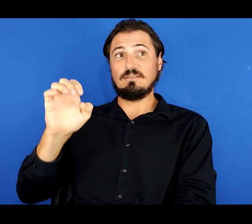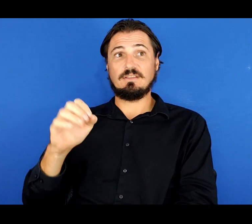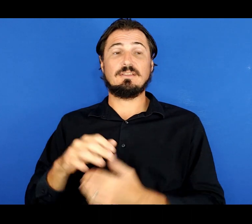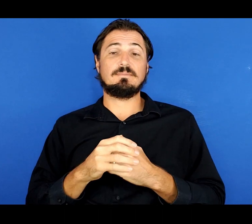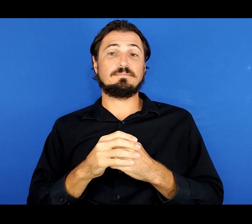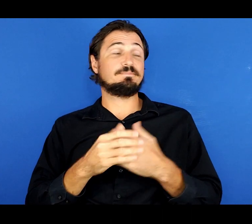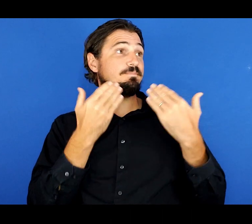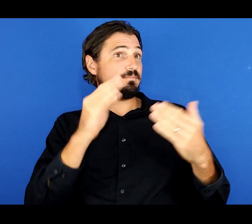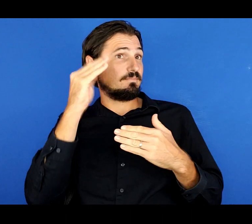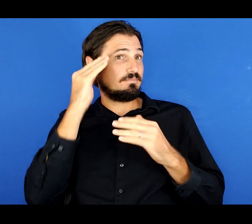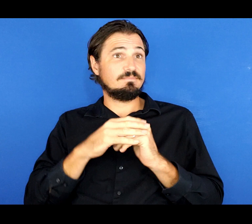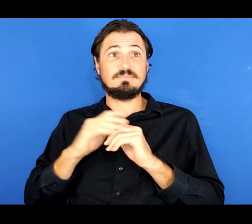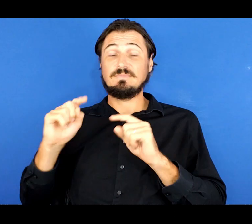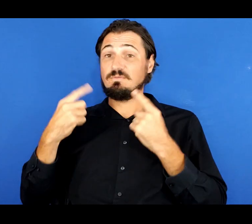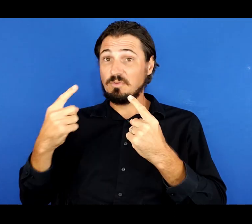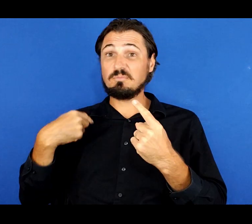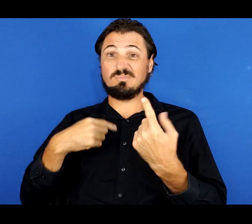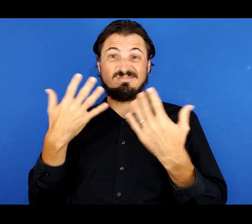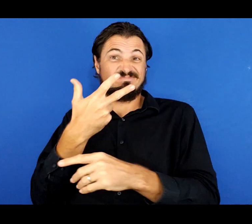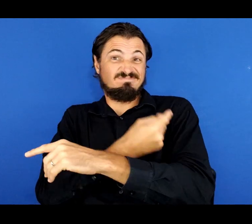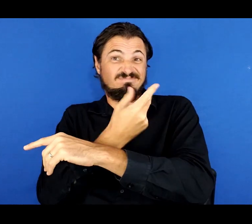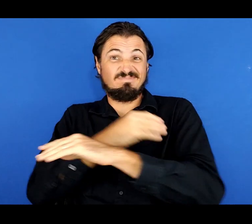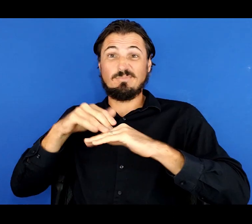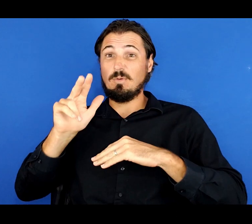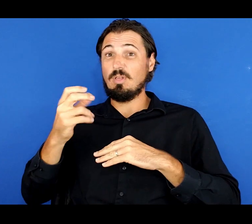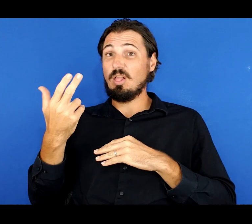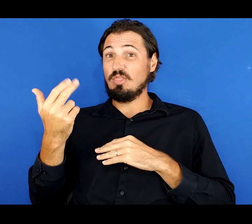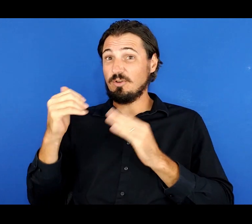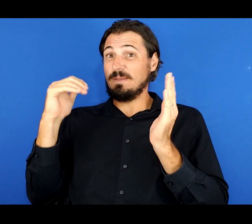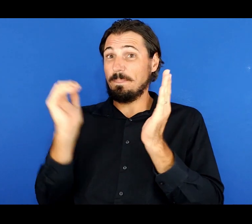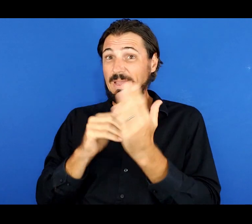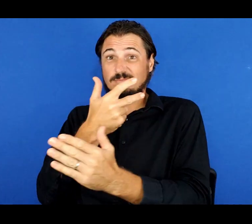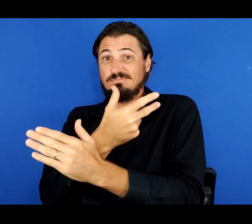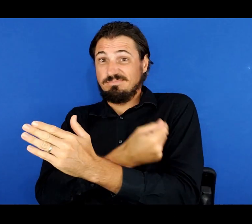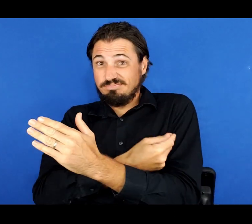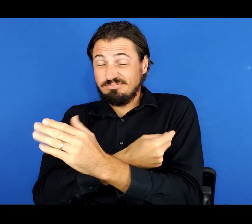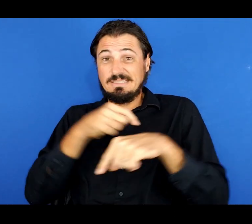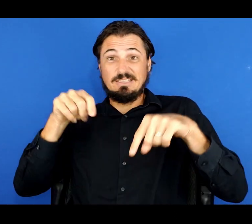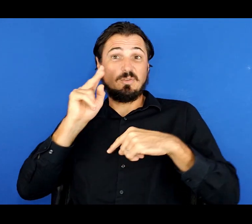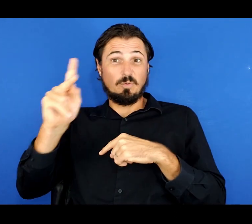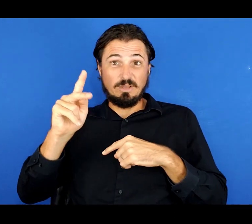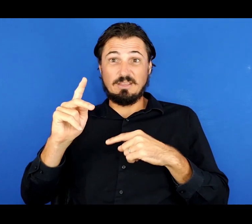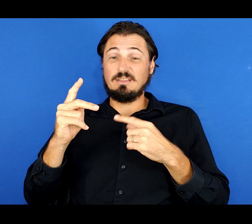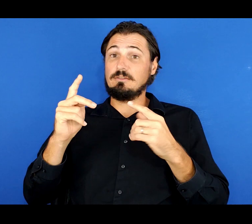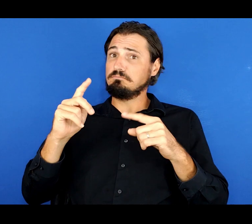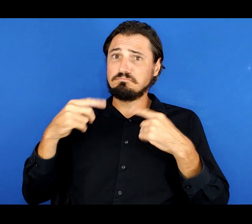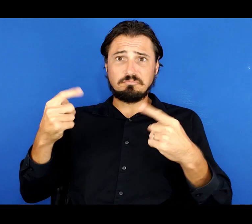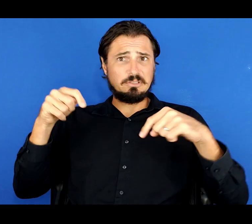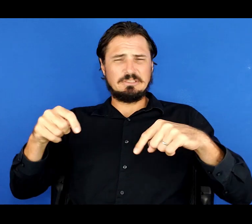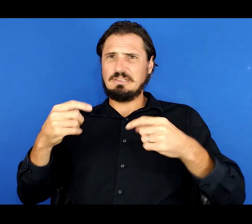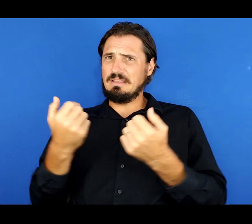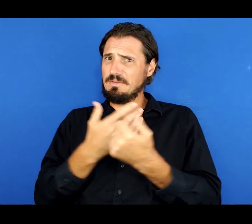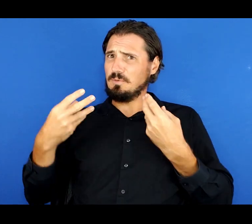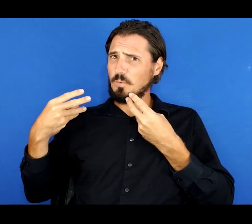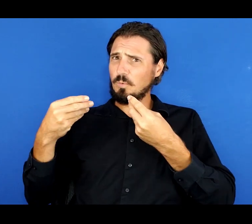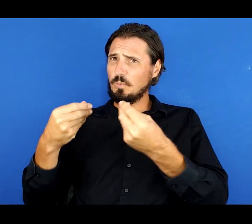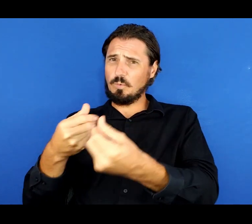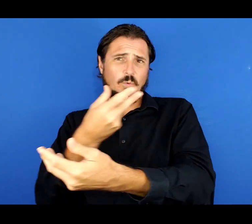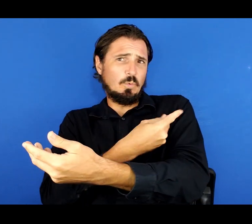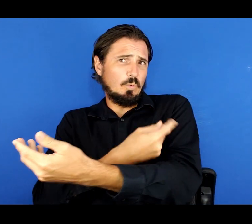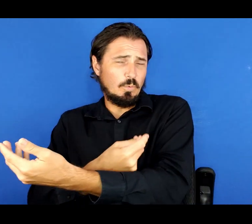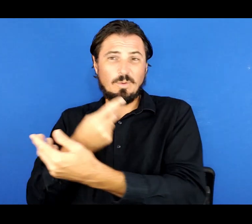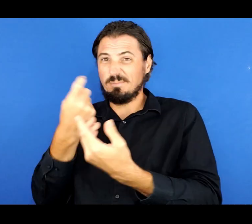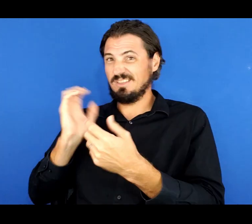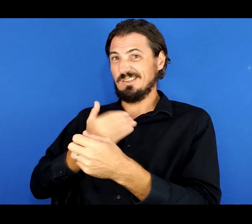To date, we have administered more than 13,000 doses of COVID-19 vaccine on Kauai. Our vaccine rollout has been very smooth, thanks to the hard work of our Kauai District Health Office